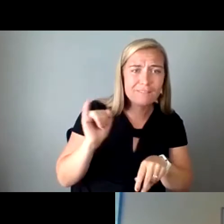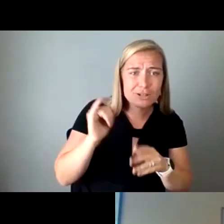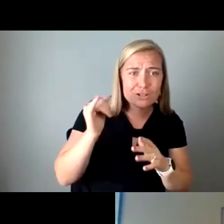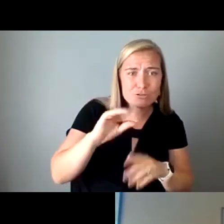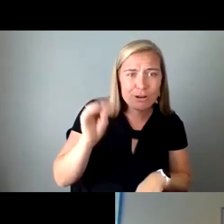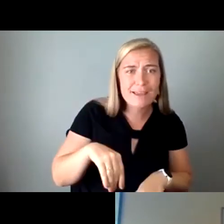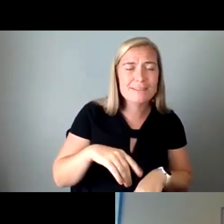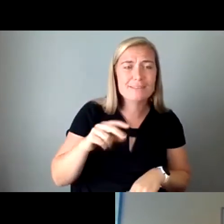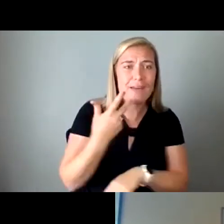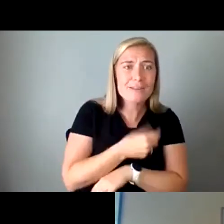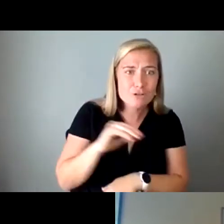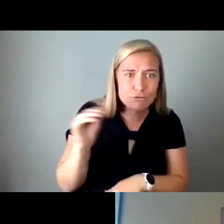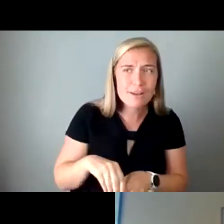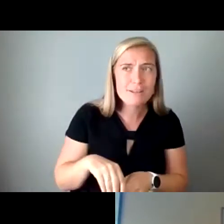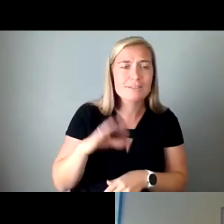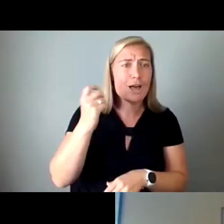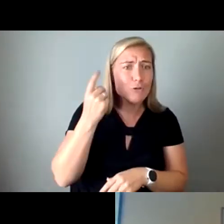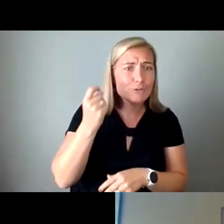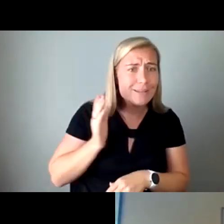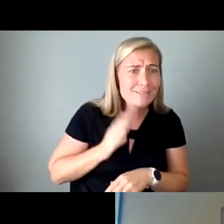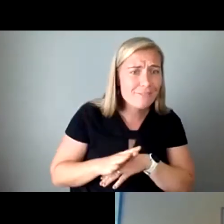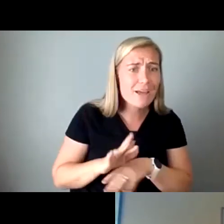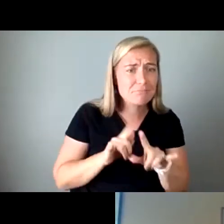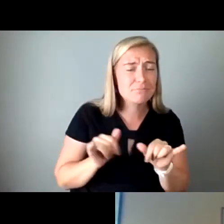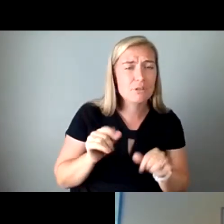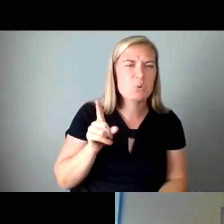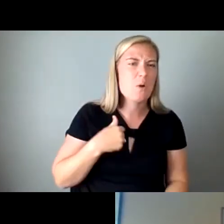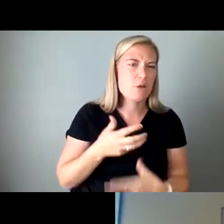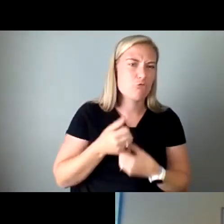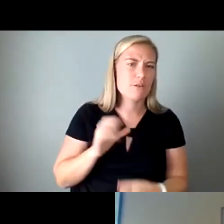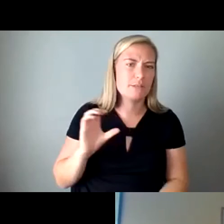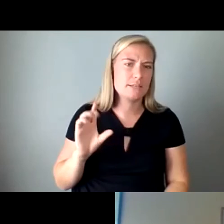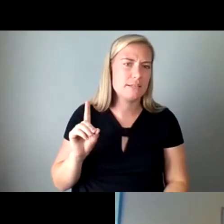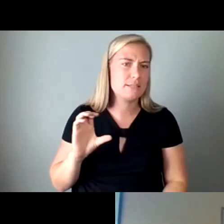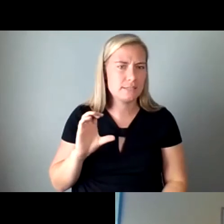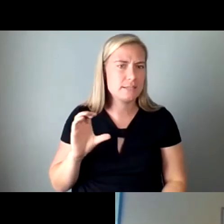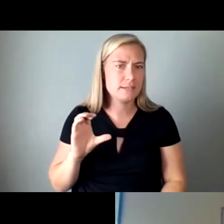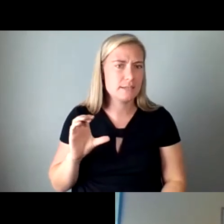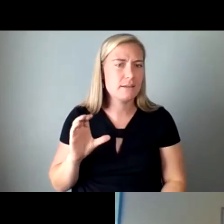understand side effects, and and so forth. That's another sort of more global place to